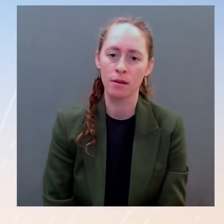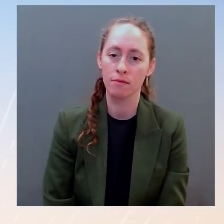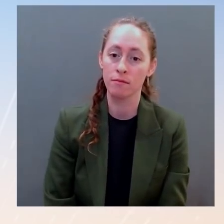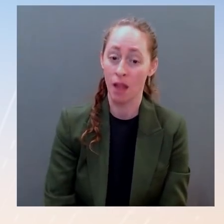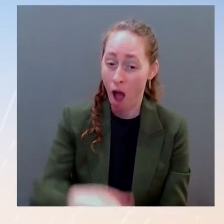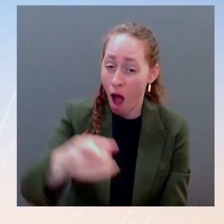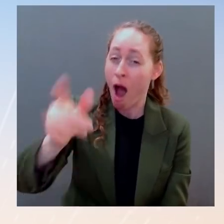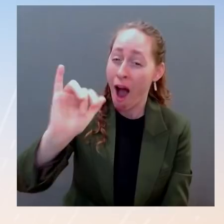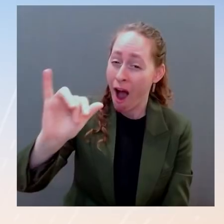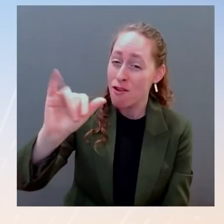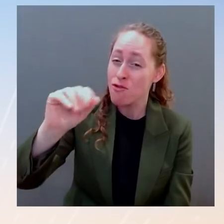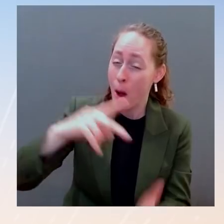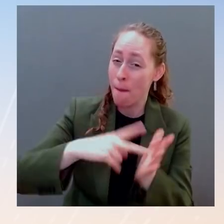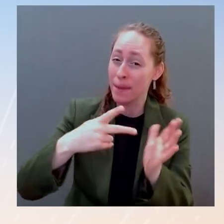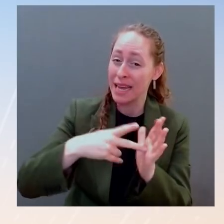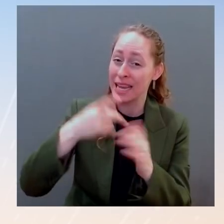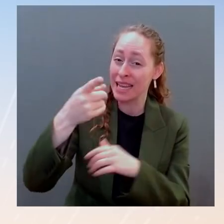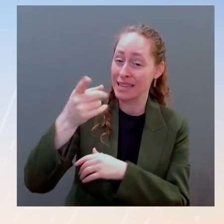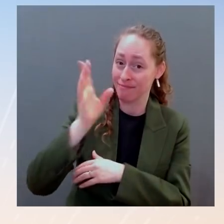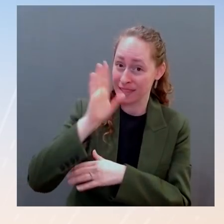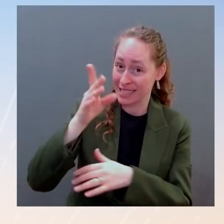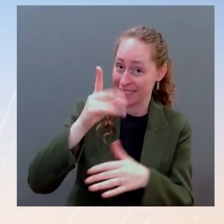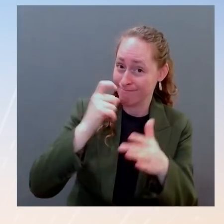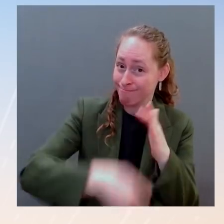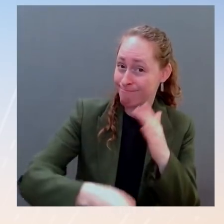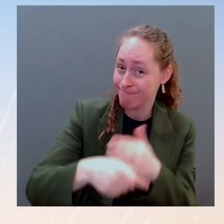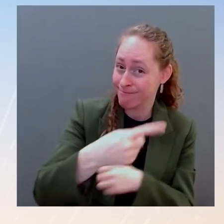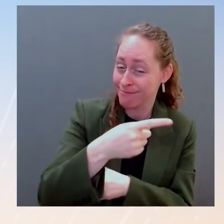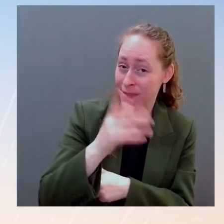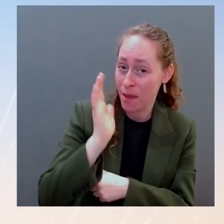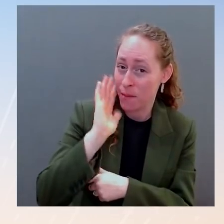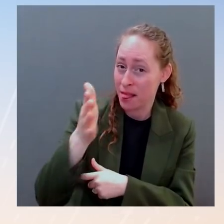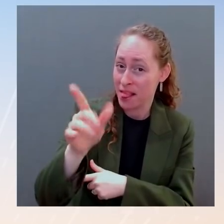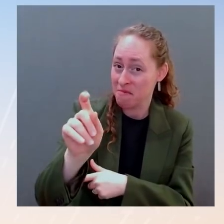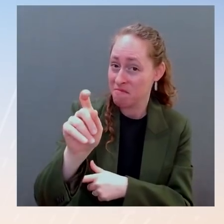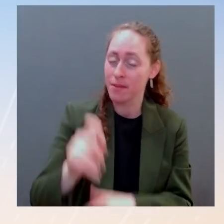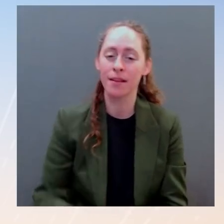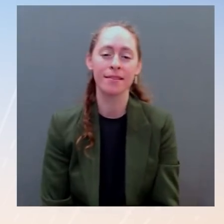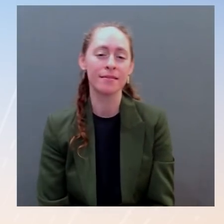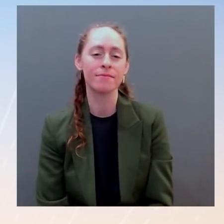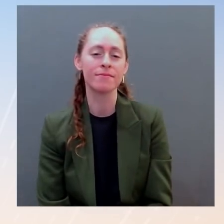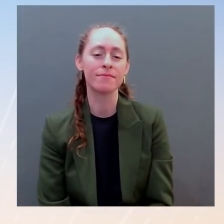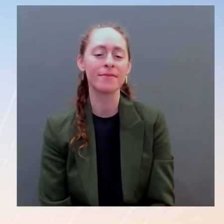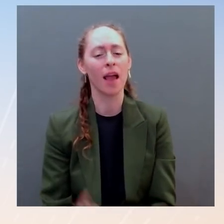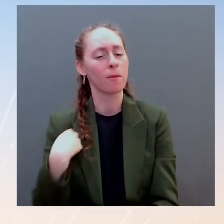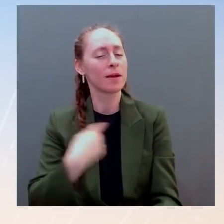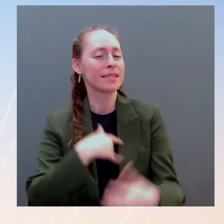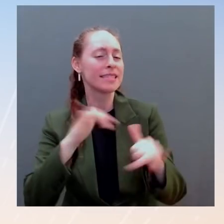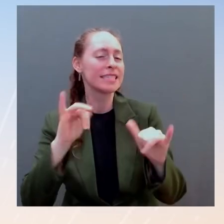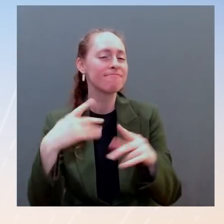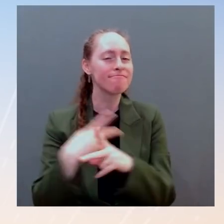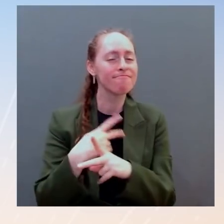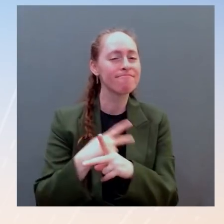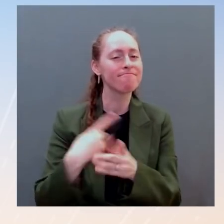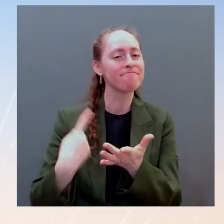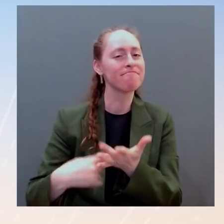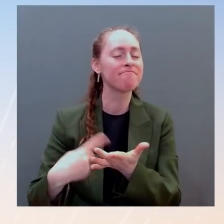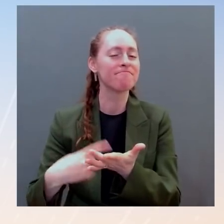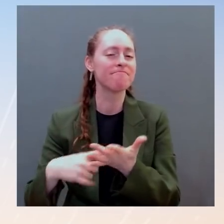Ms. Psaki: We're continuing to review it. I don't have anything at this moment to preview for you, but our focus is on those same categories and areas: